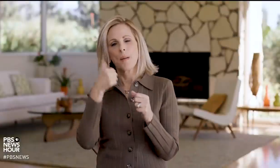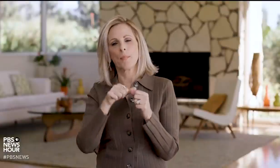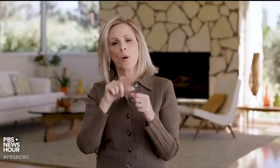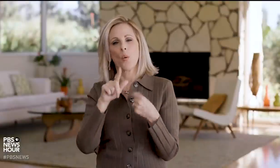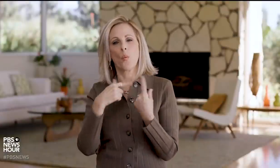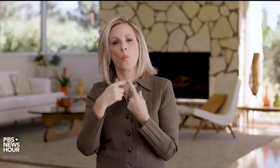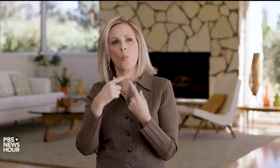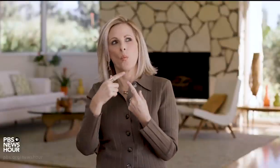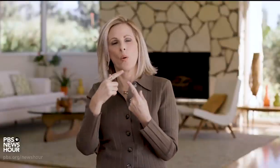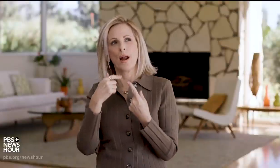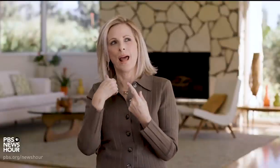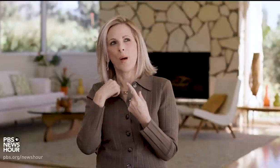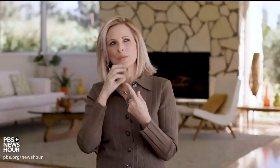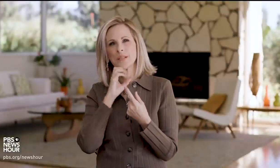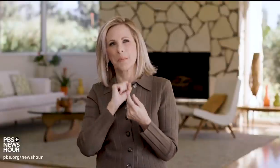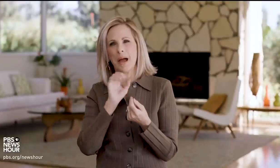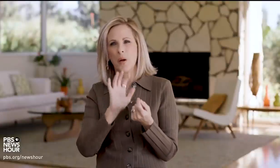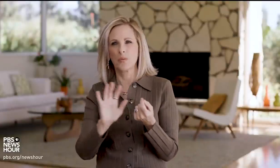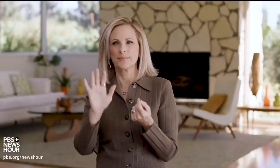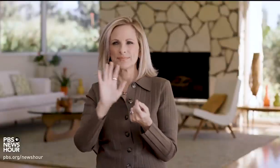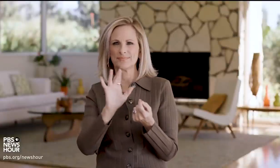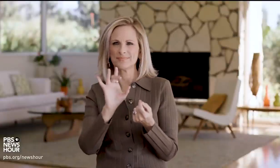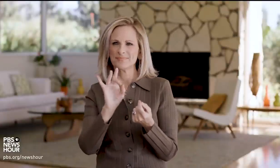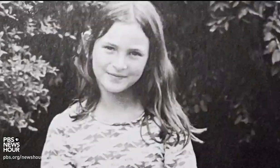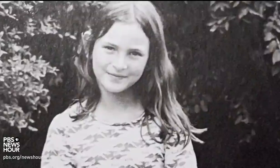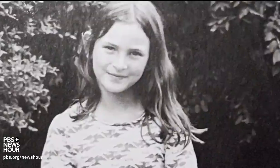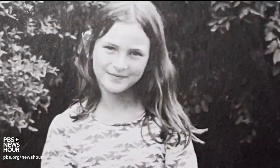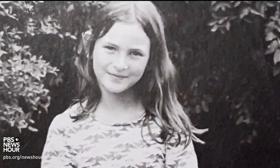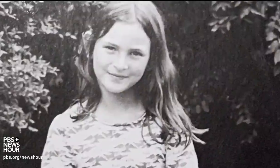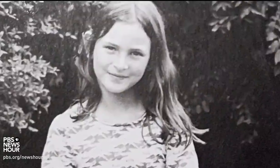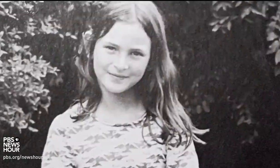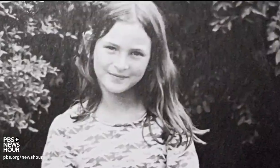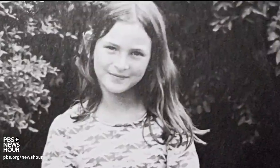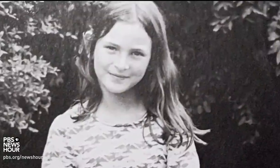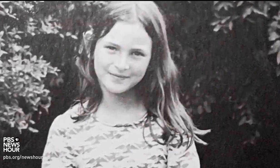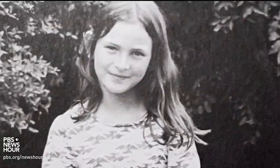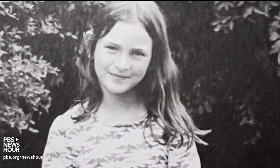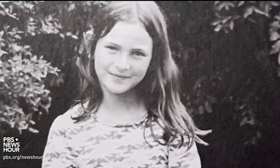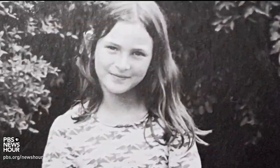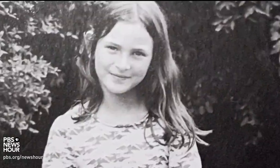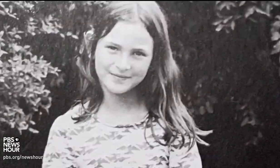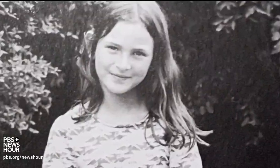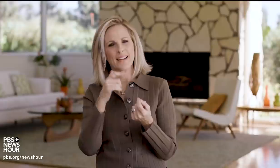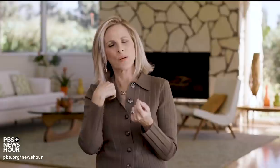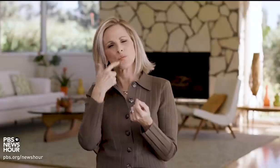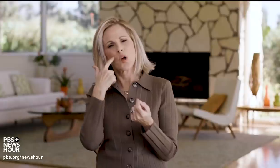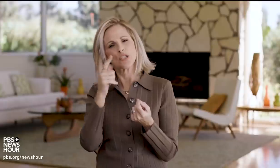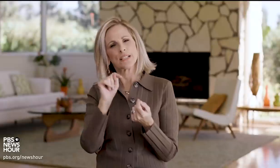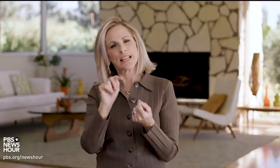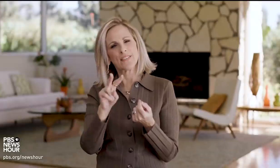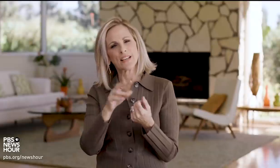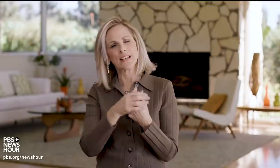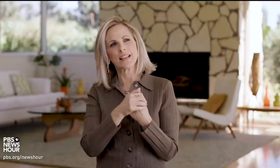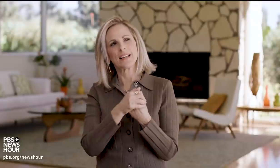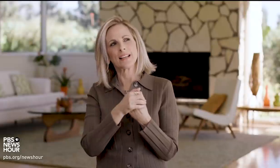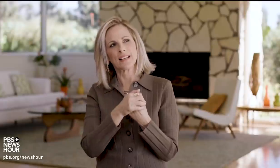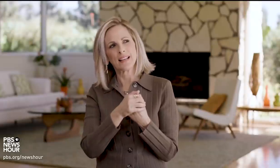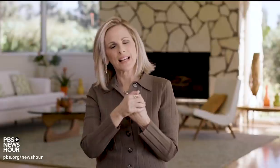I remember when I was about eight. Or nine I was watching TV.